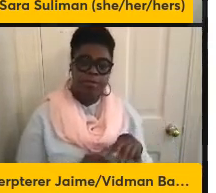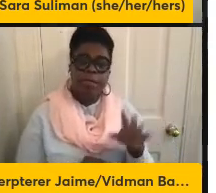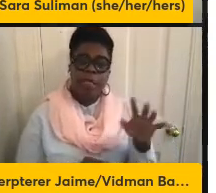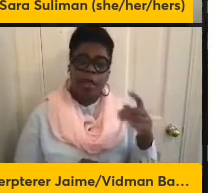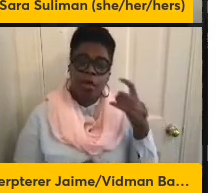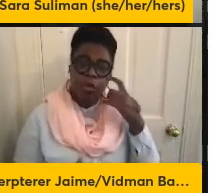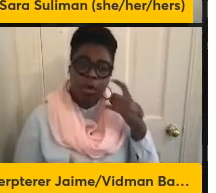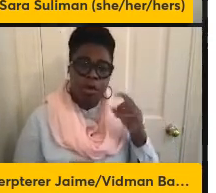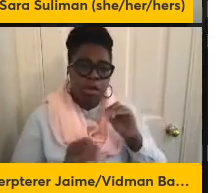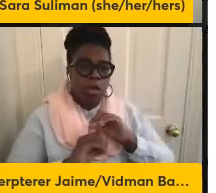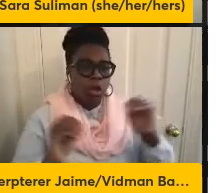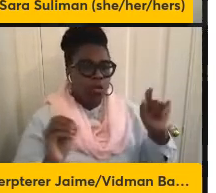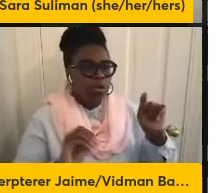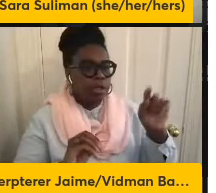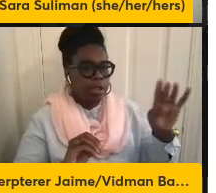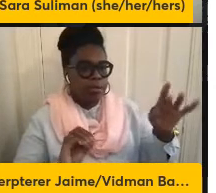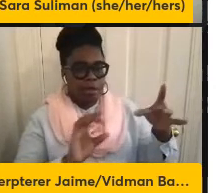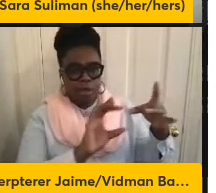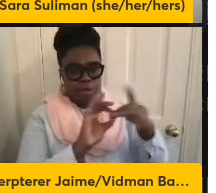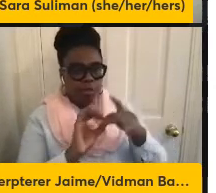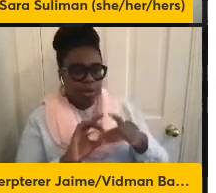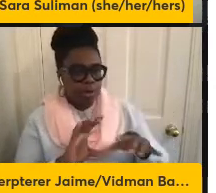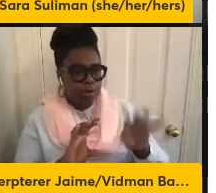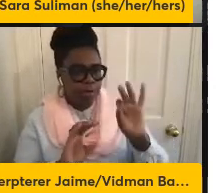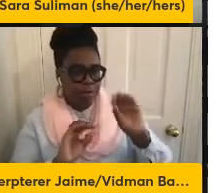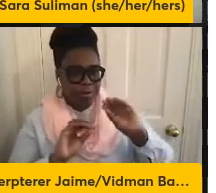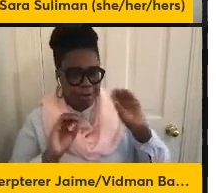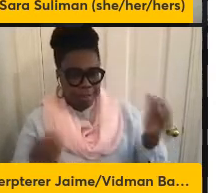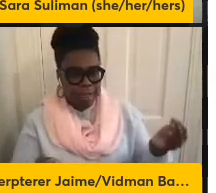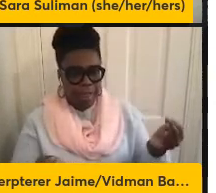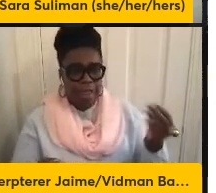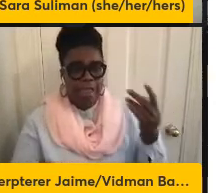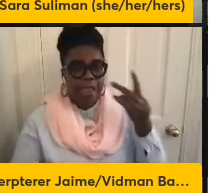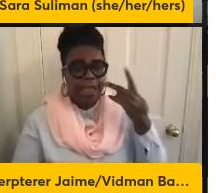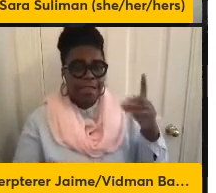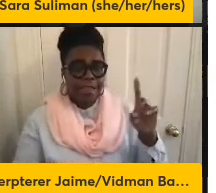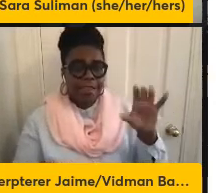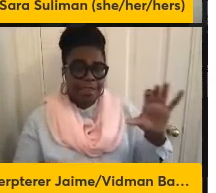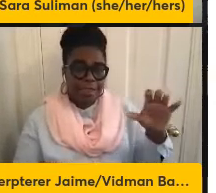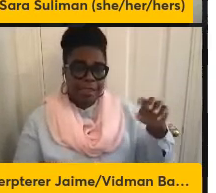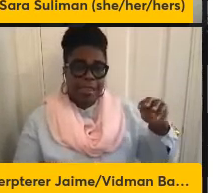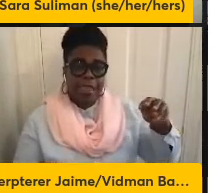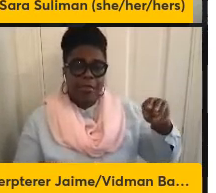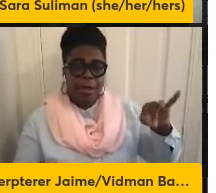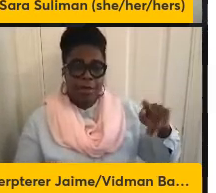association. So if you look at the differential expression within the DCS and macrophages, there are no genes that are